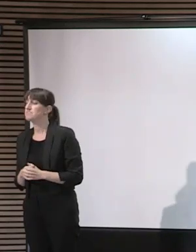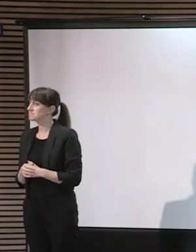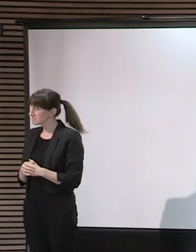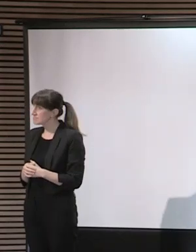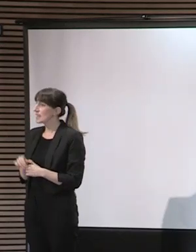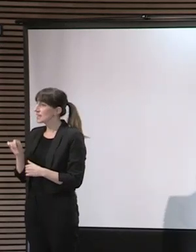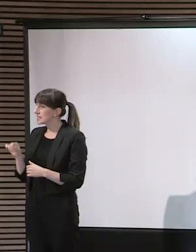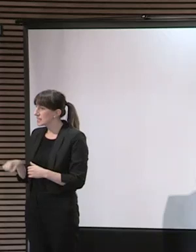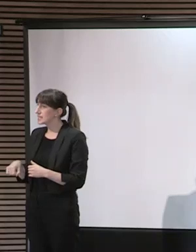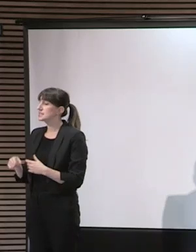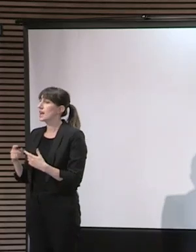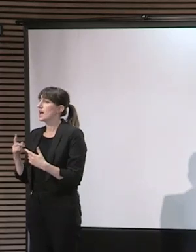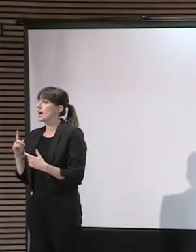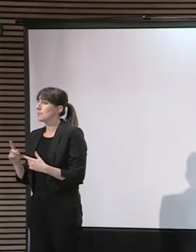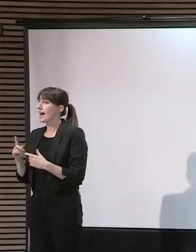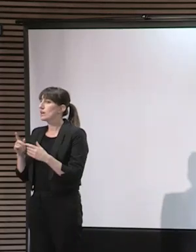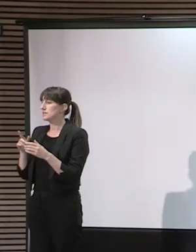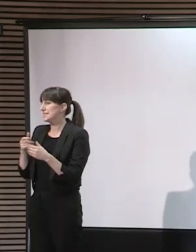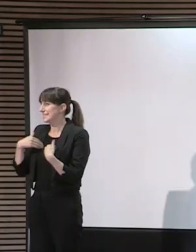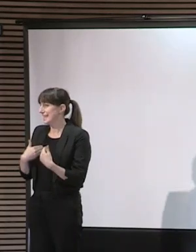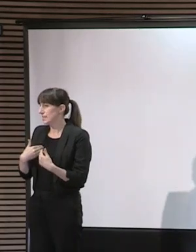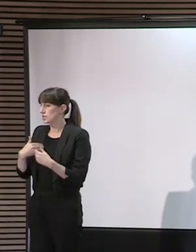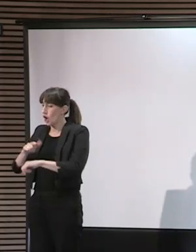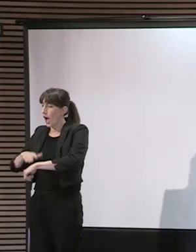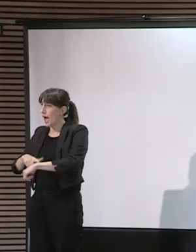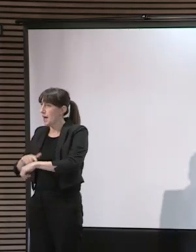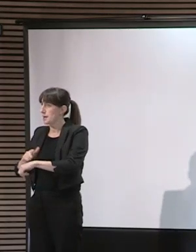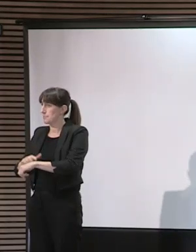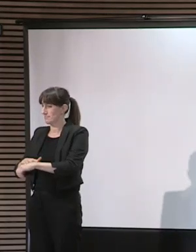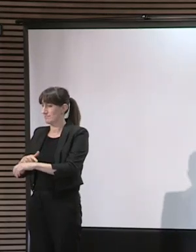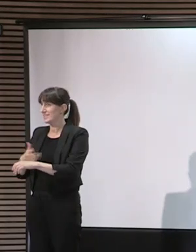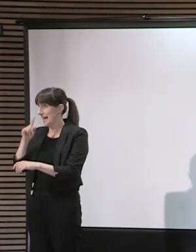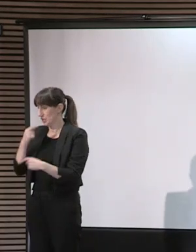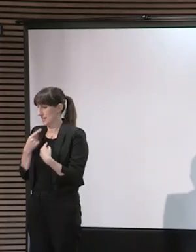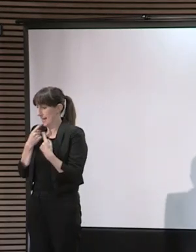Two things we need to give enough time for orders to be drafted and